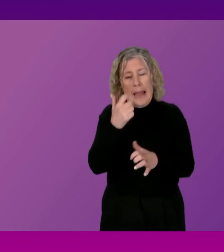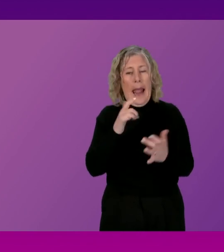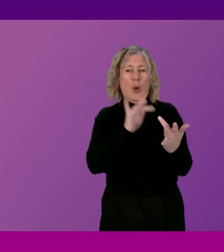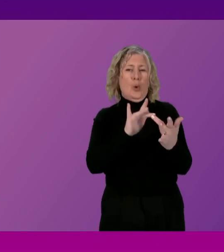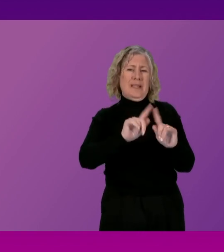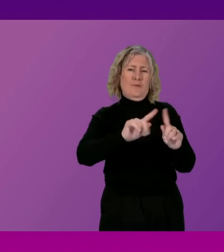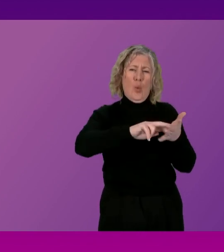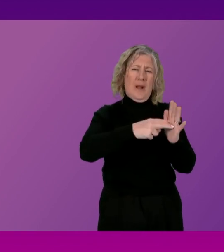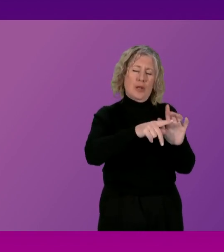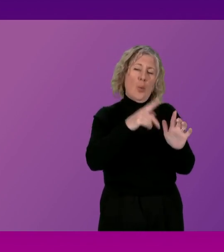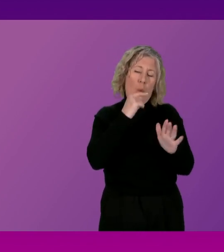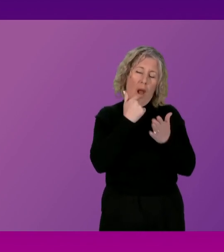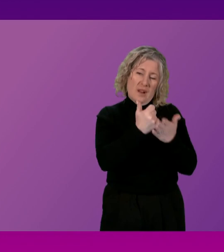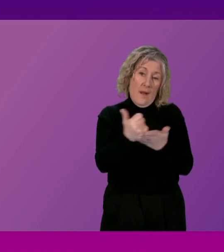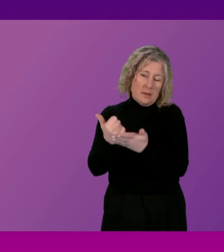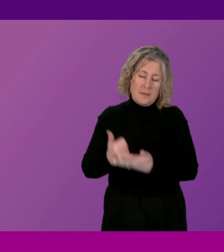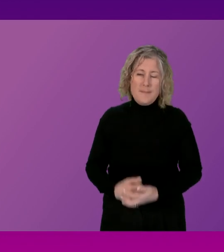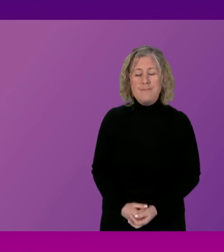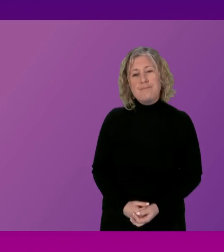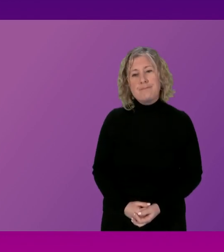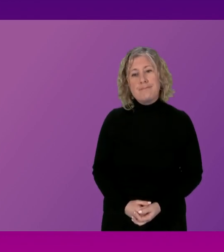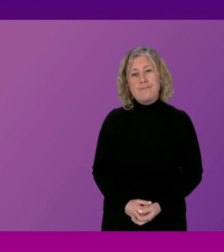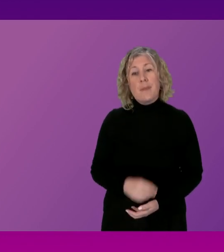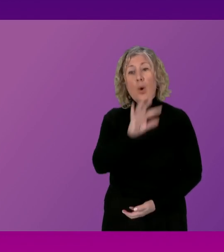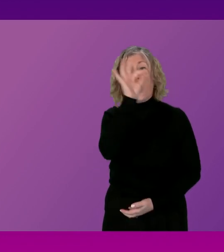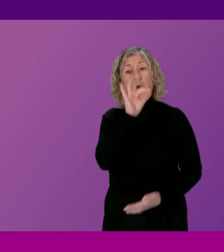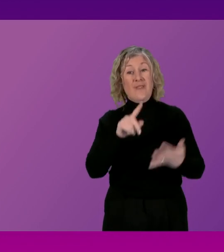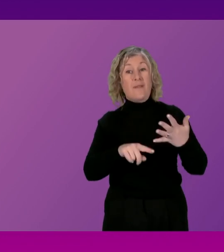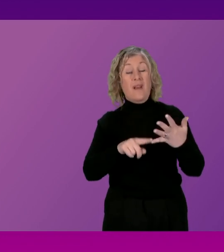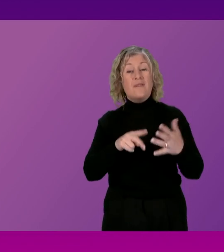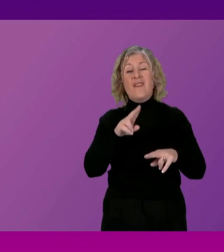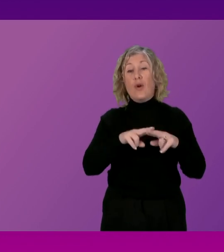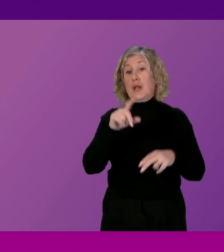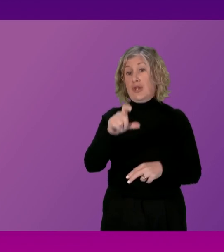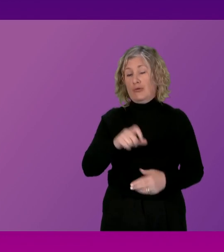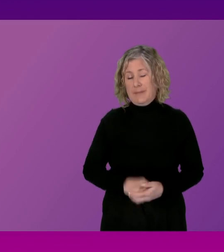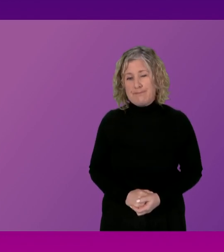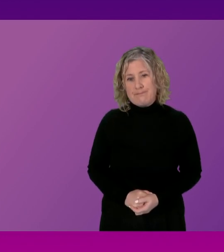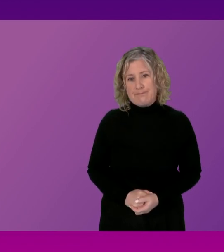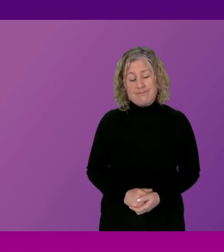that can provide excellent advice.